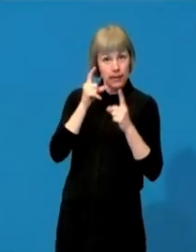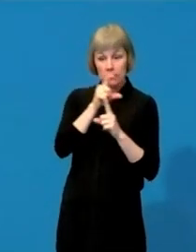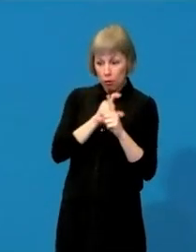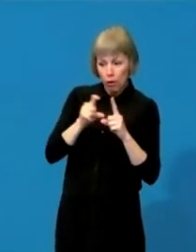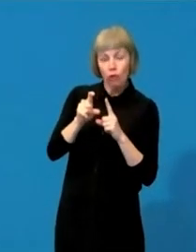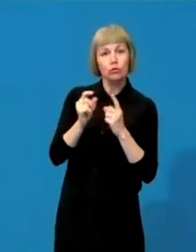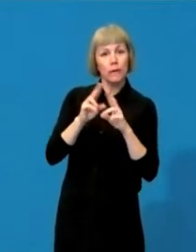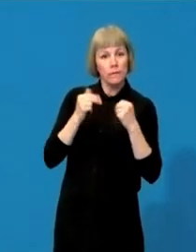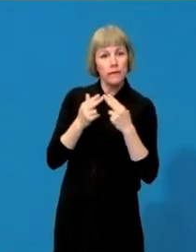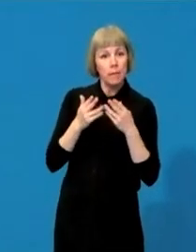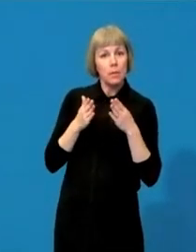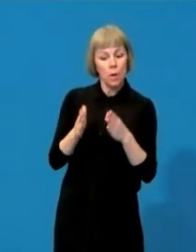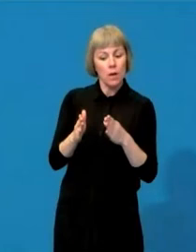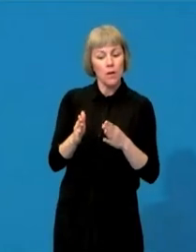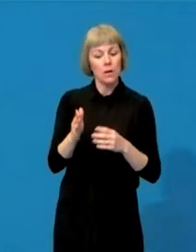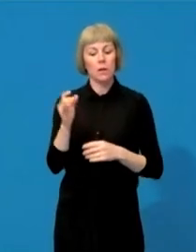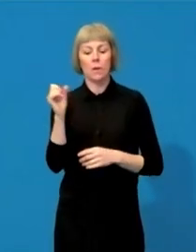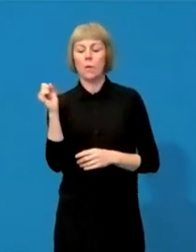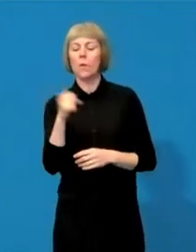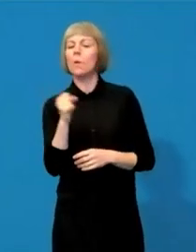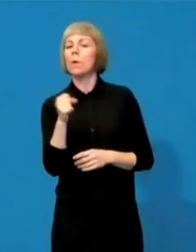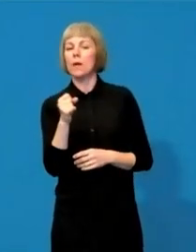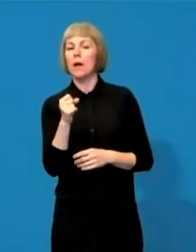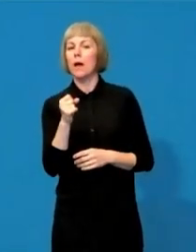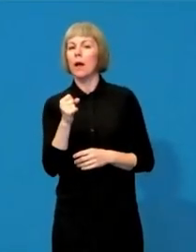That's - culture and family is, I think, part of the Marnin.